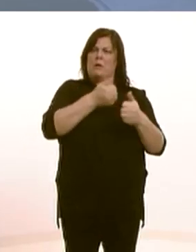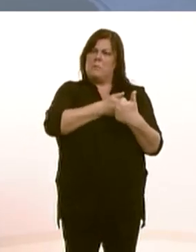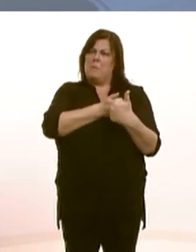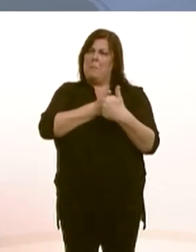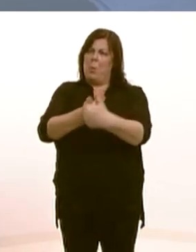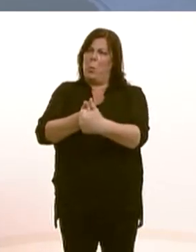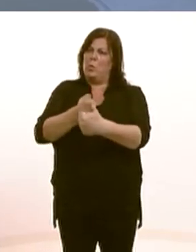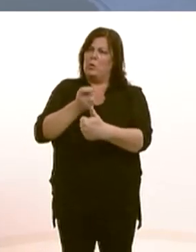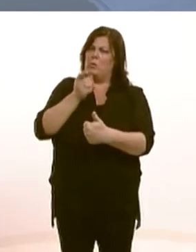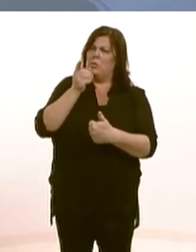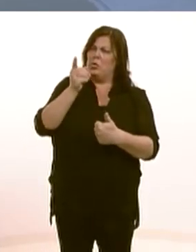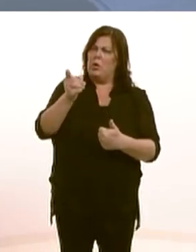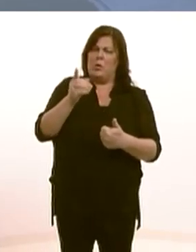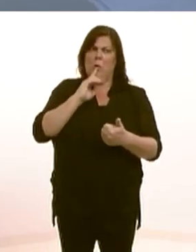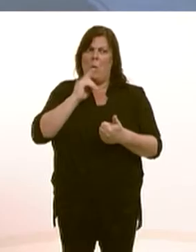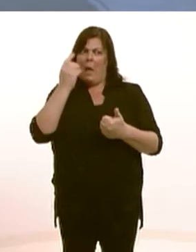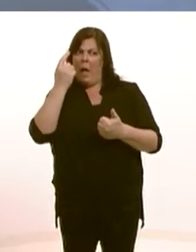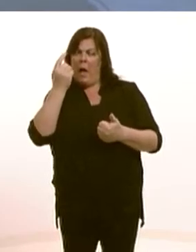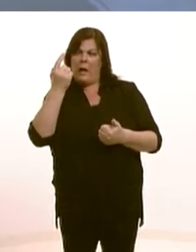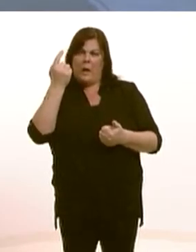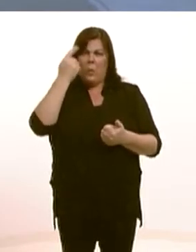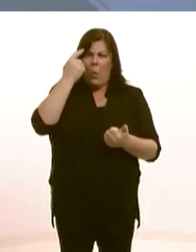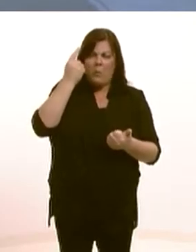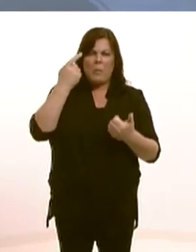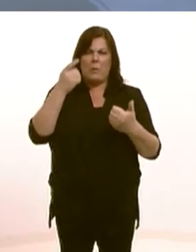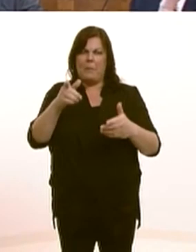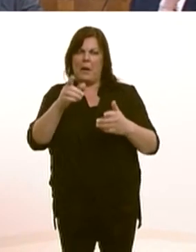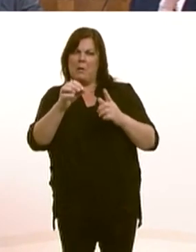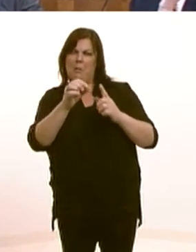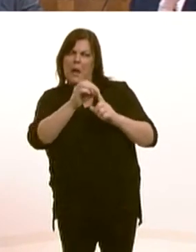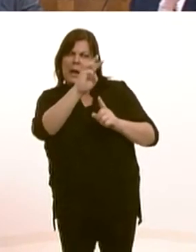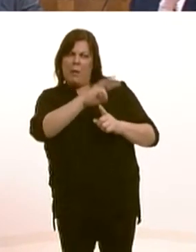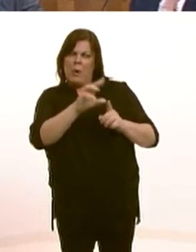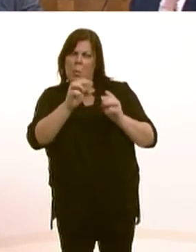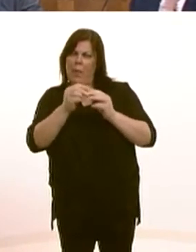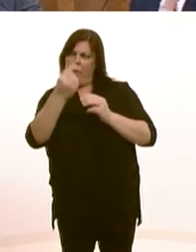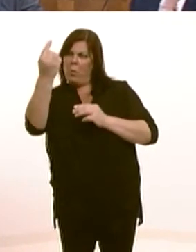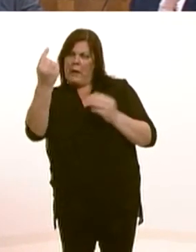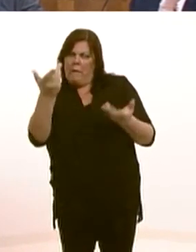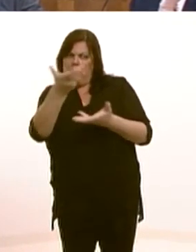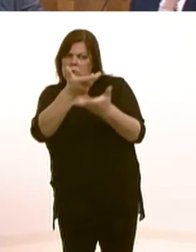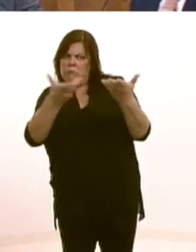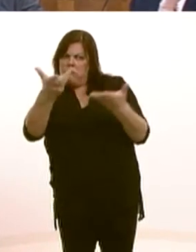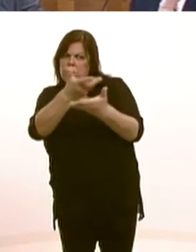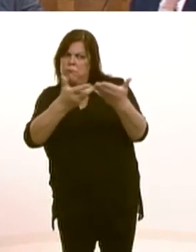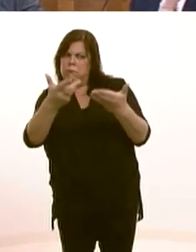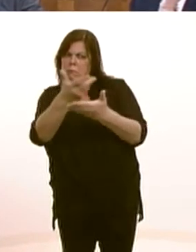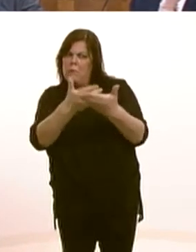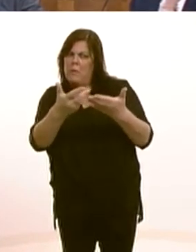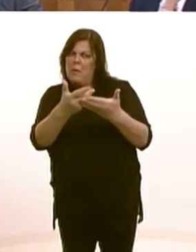Iím assuming that these discussions have been undertaken with Plaid Cymru and you are not making these decisions solo.